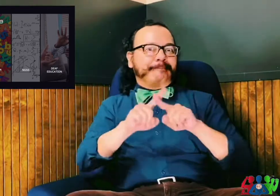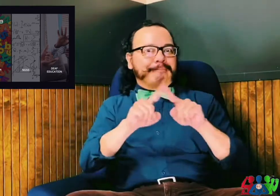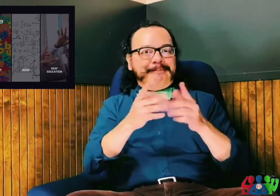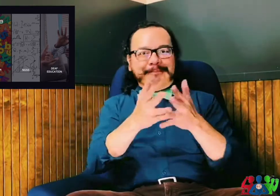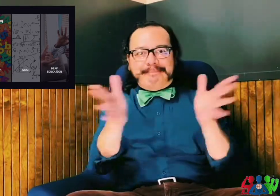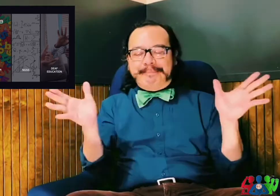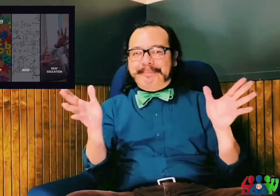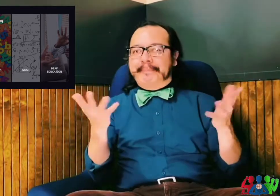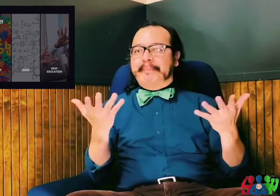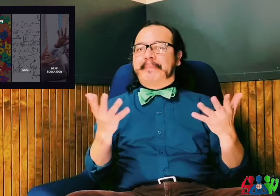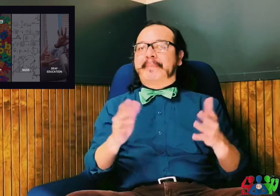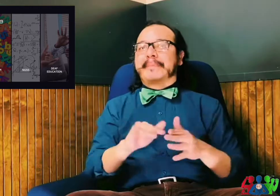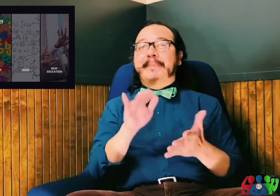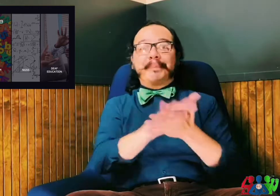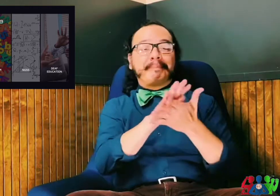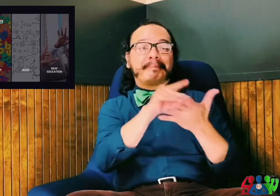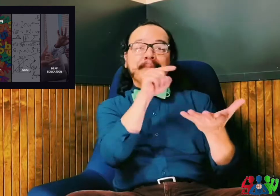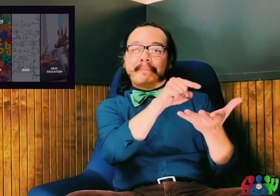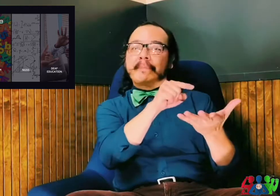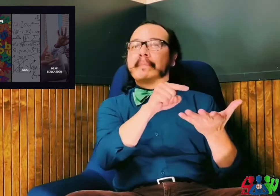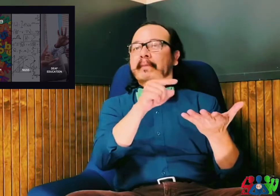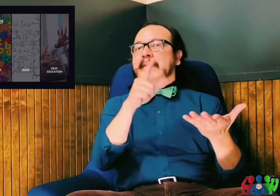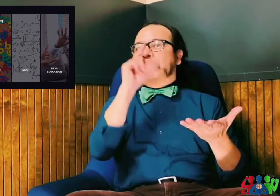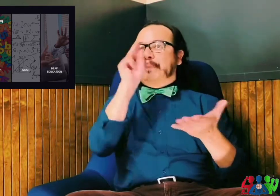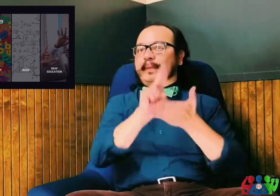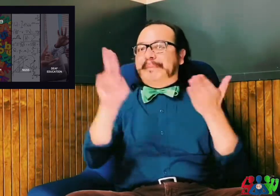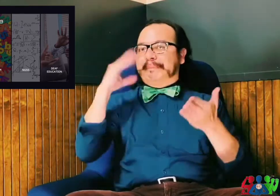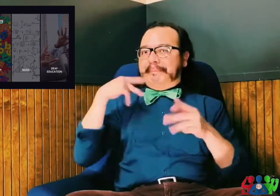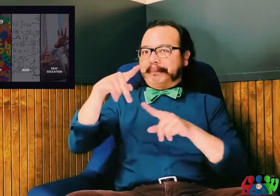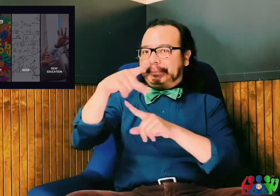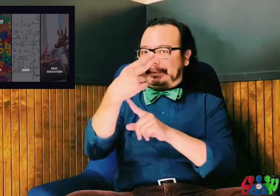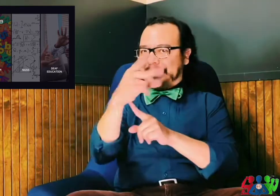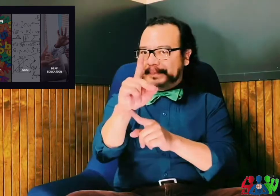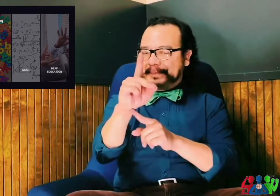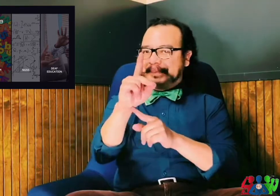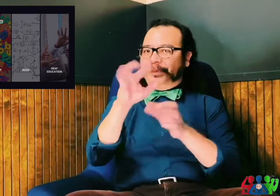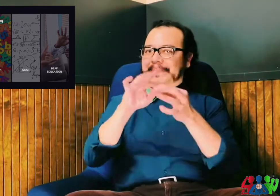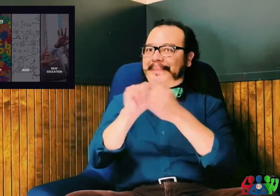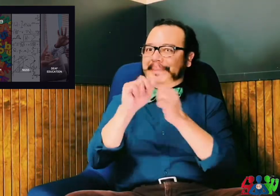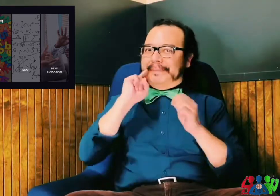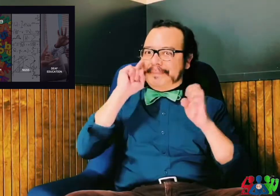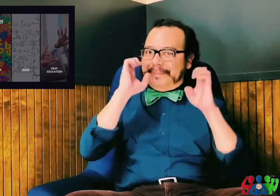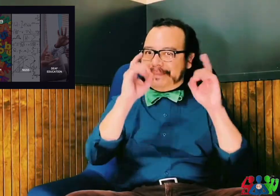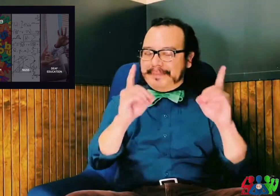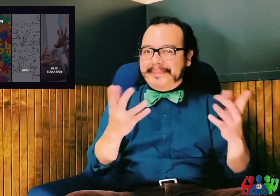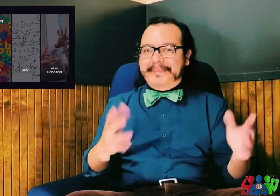Among these groups, Gallaudet University's Department of Education offers a PhD in Deaf Education.